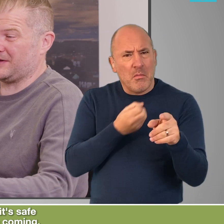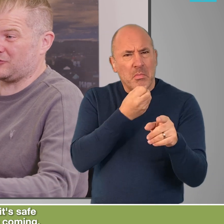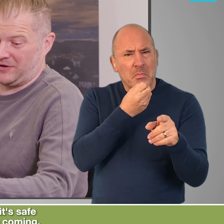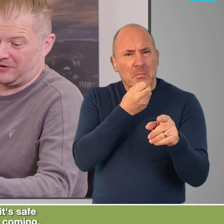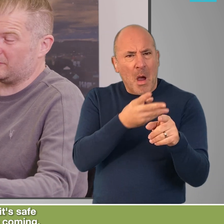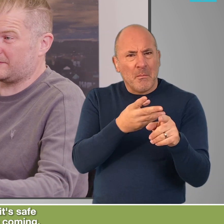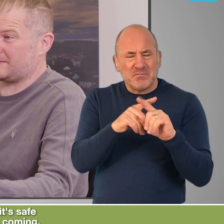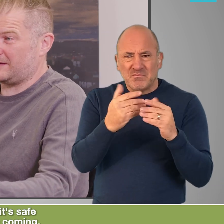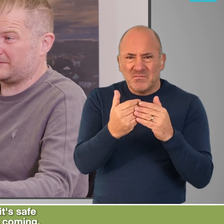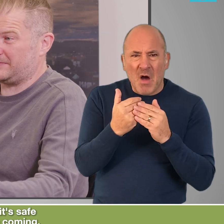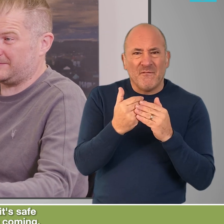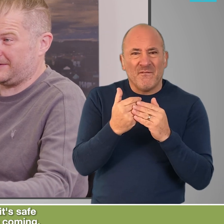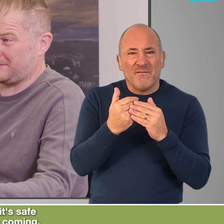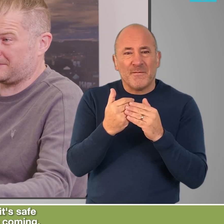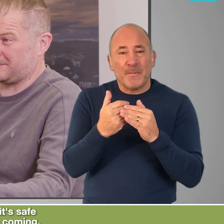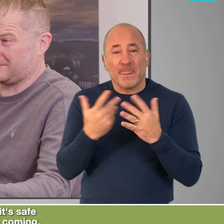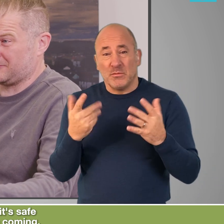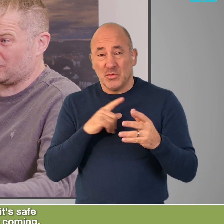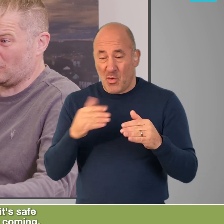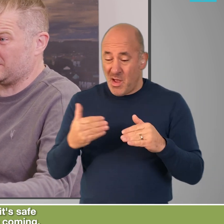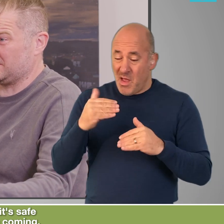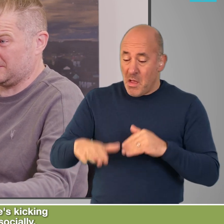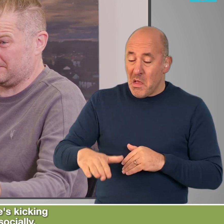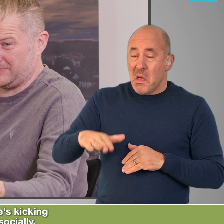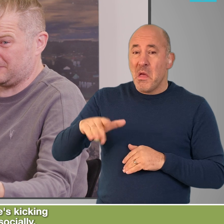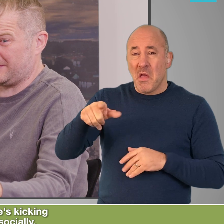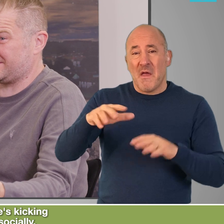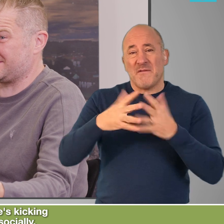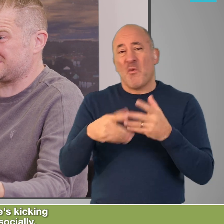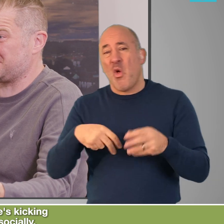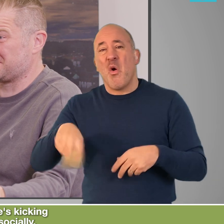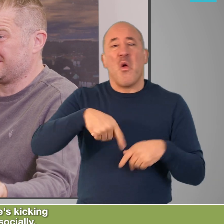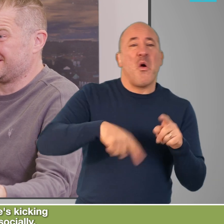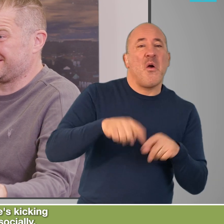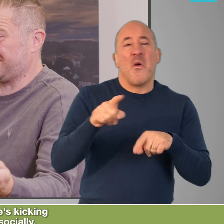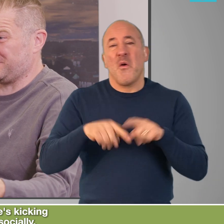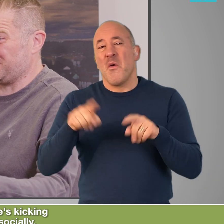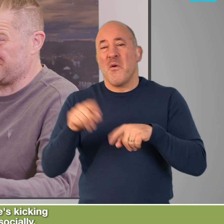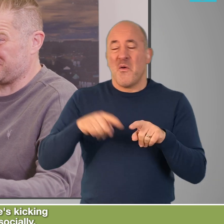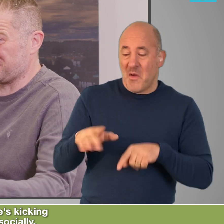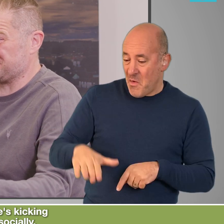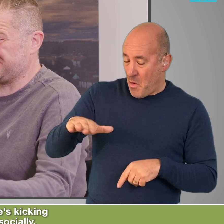it's great and all it's safe and better places coming. And by the time she's kicking a football about socially,